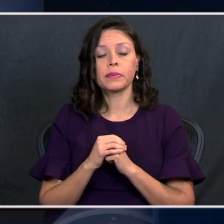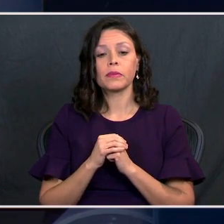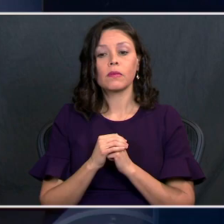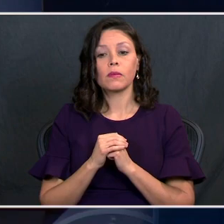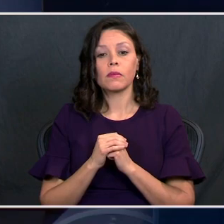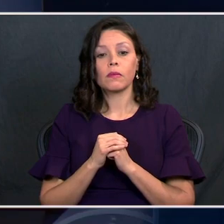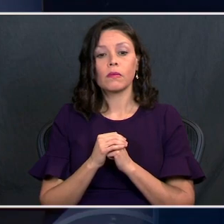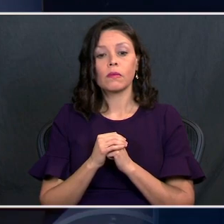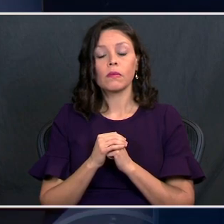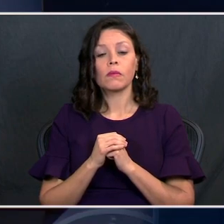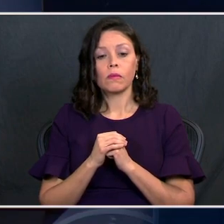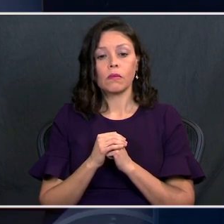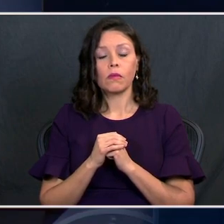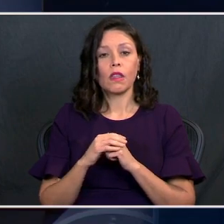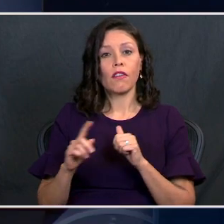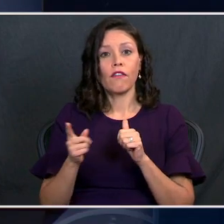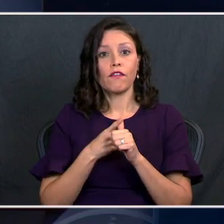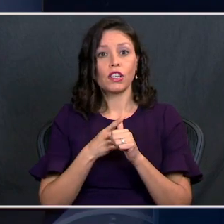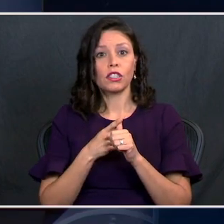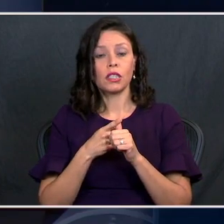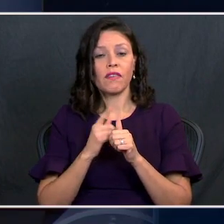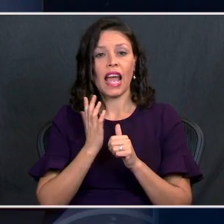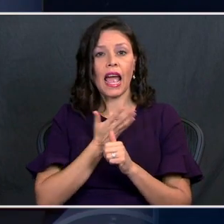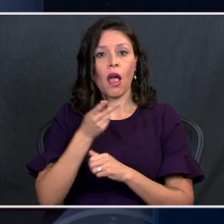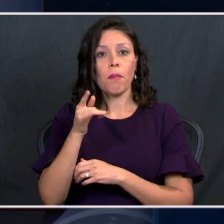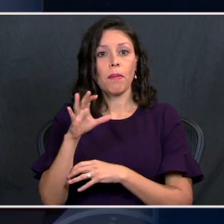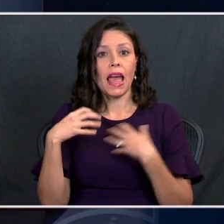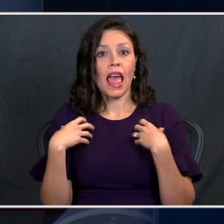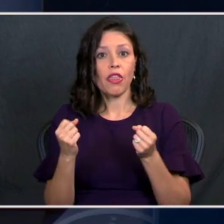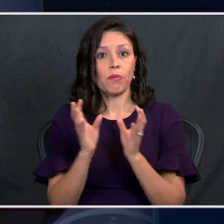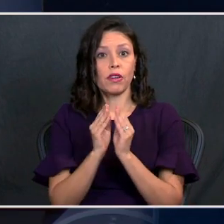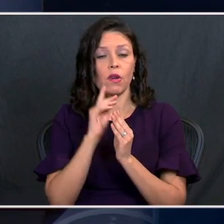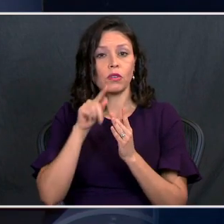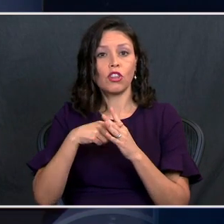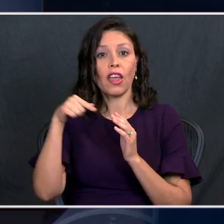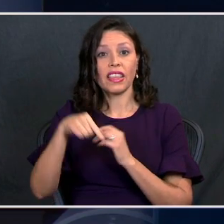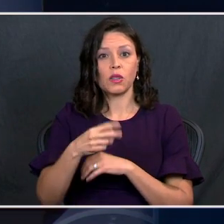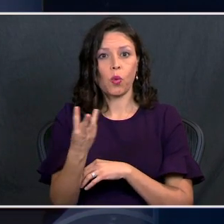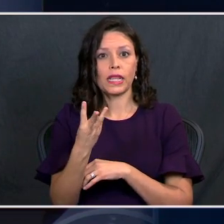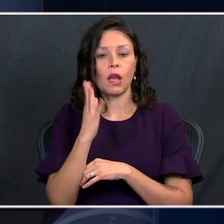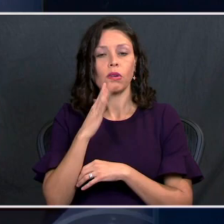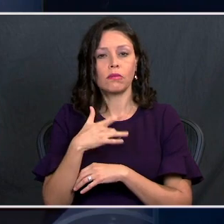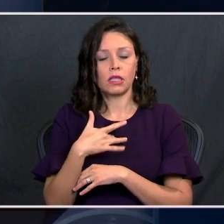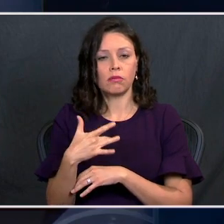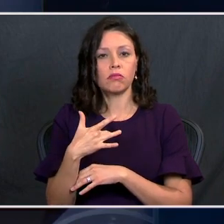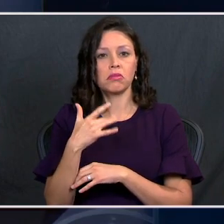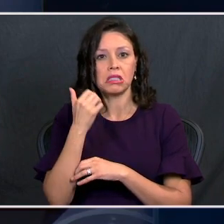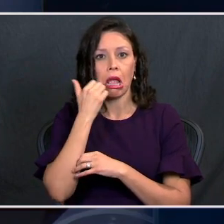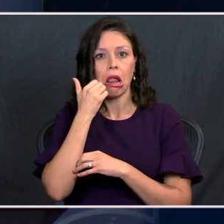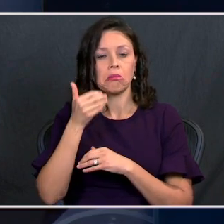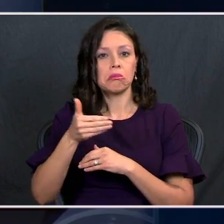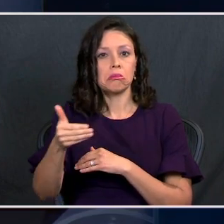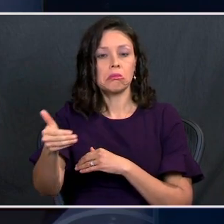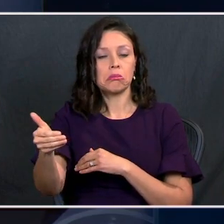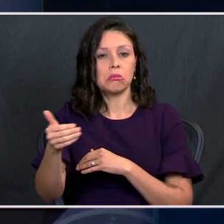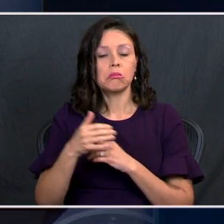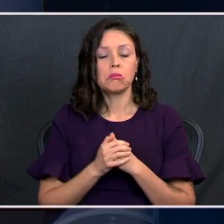the first of our public health briefings, which will begin this Wednesday and will be done regularly for the foreseeable future.